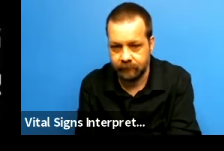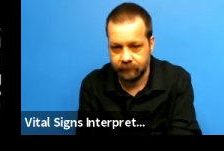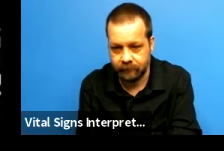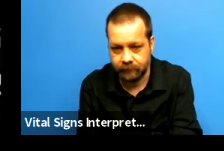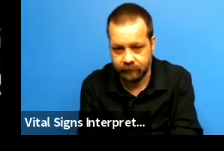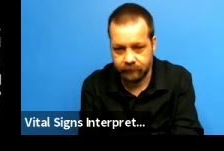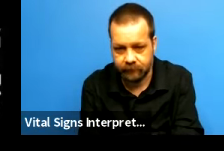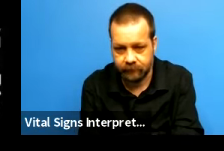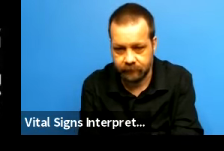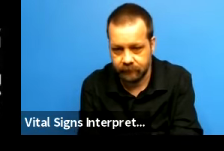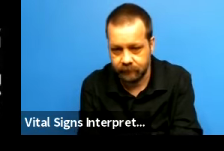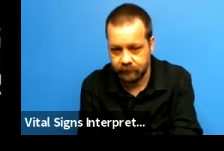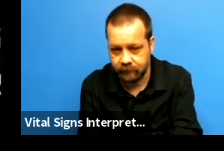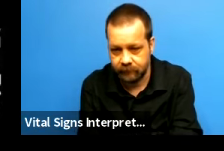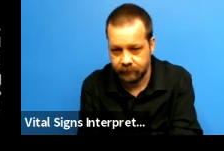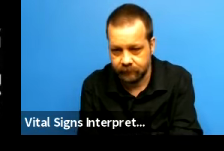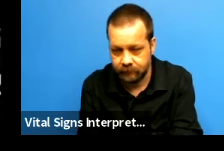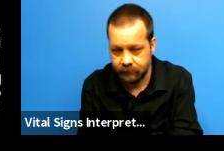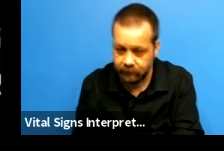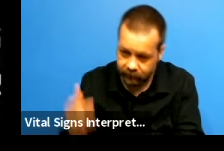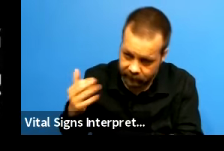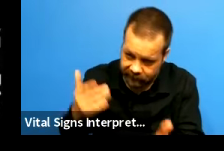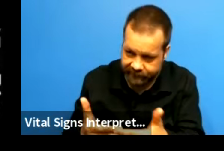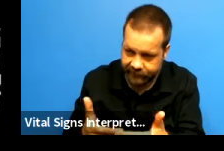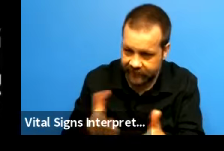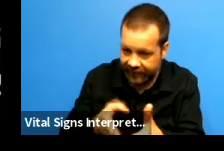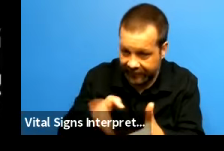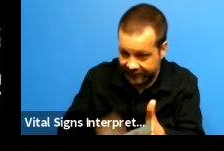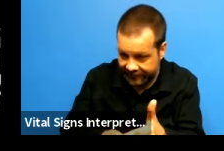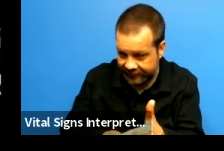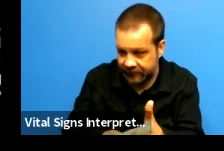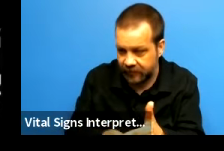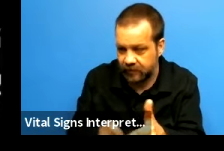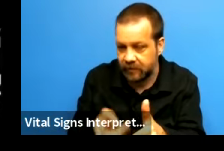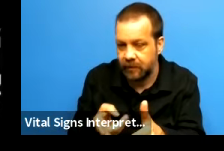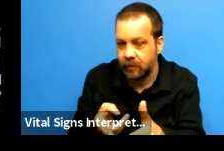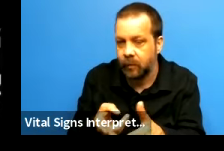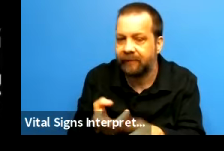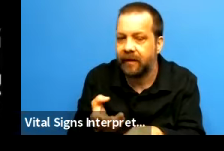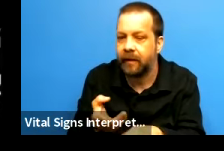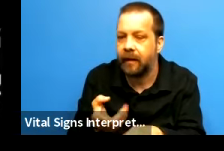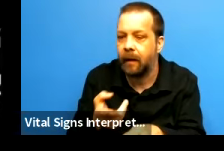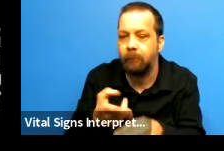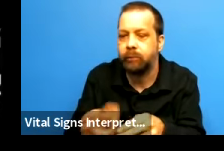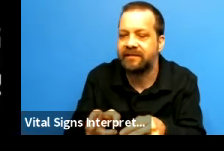All right. We have come to the end of our webinar. We have a brief survey that we wanted to put out there.